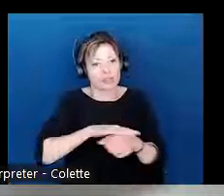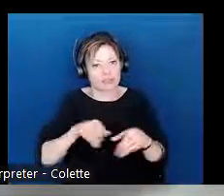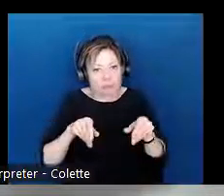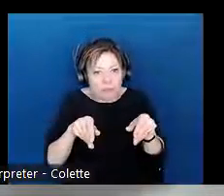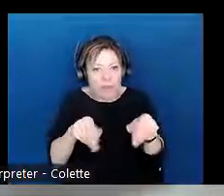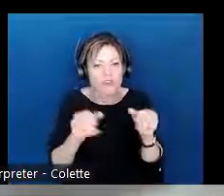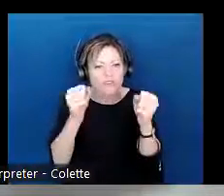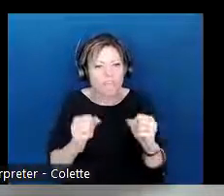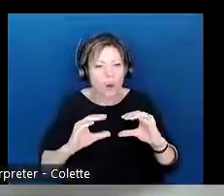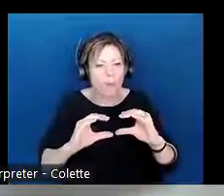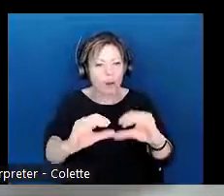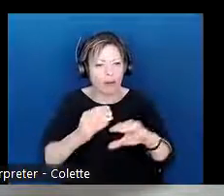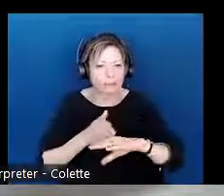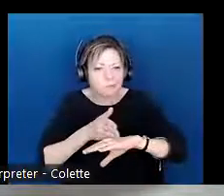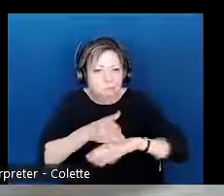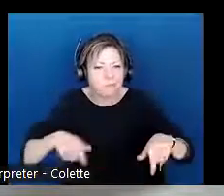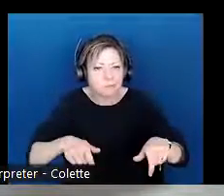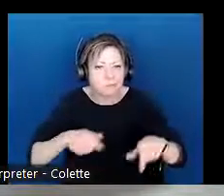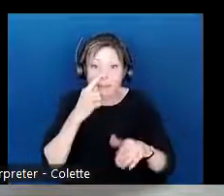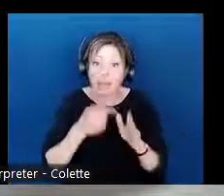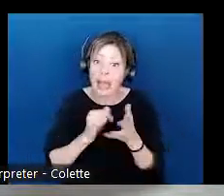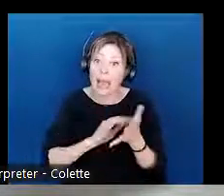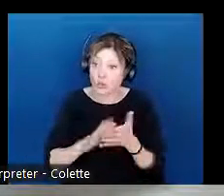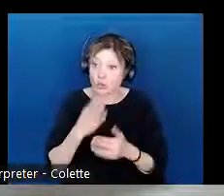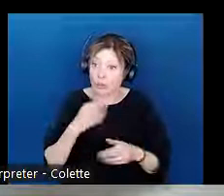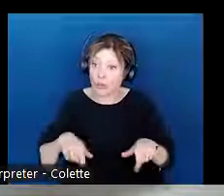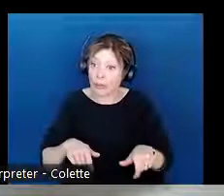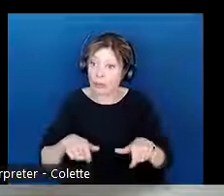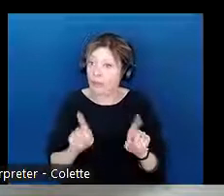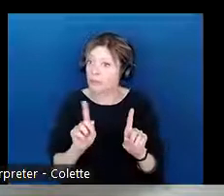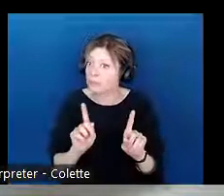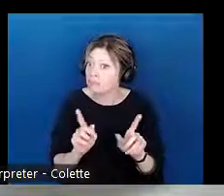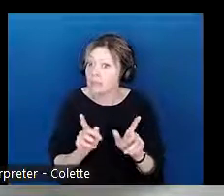comments on that as a wheelchair user? Yeah so I didn't mention that but I am actually